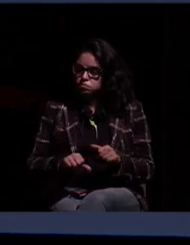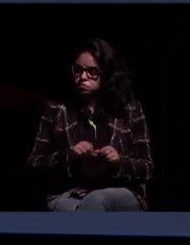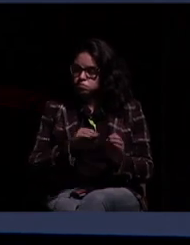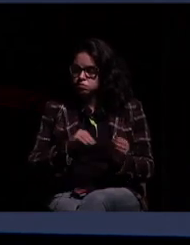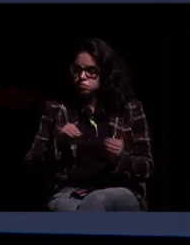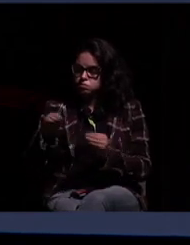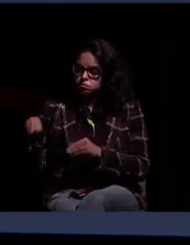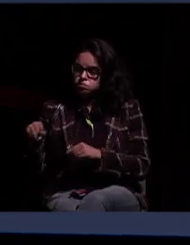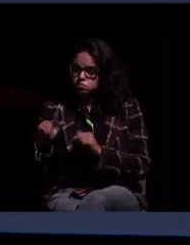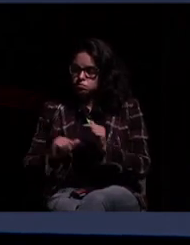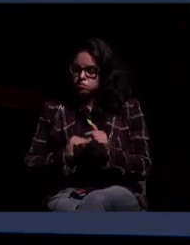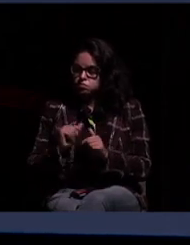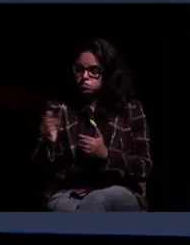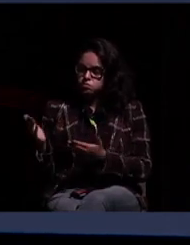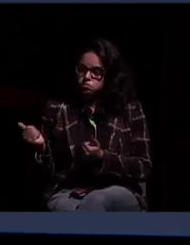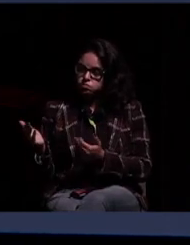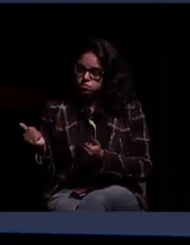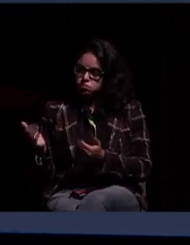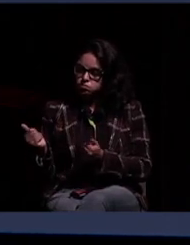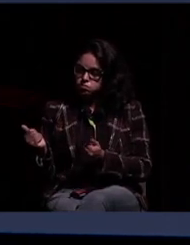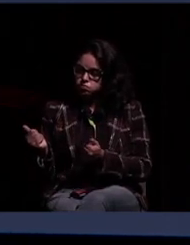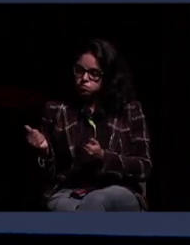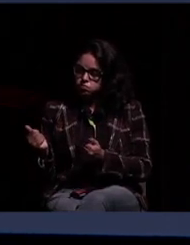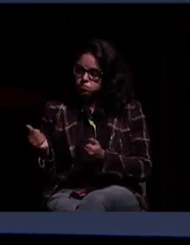mainly young people with low education.